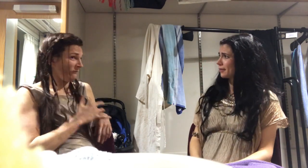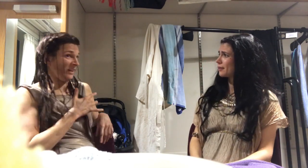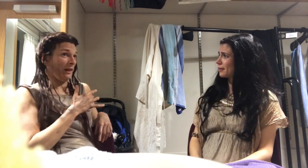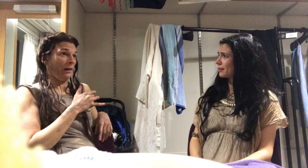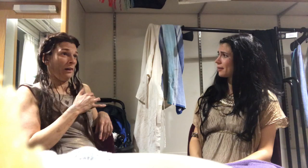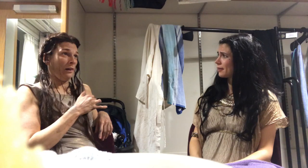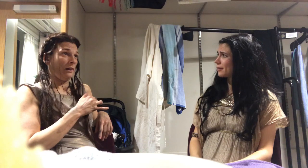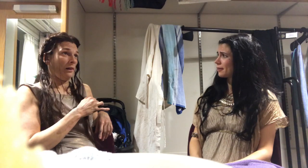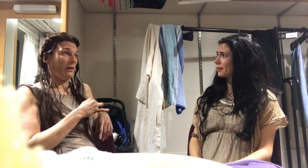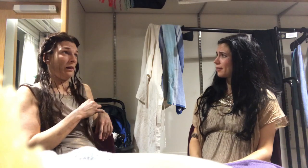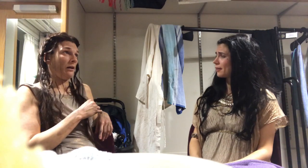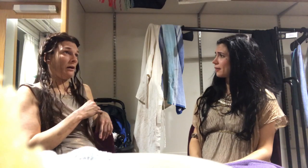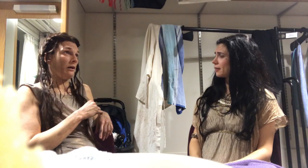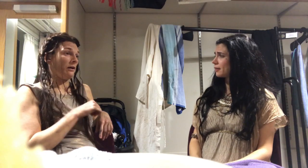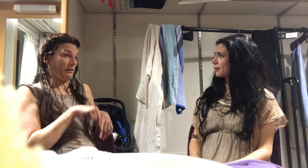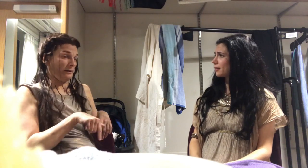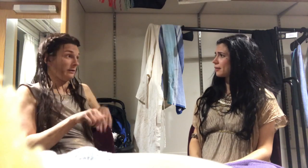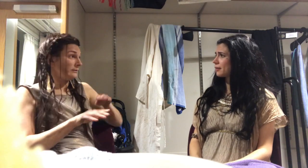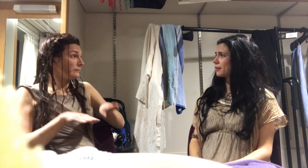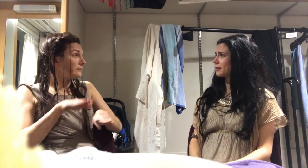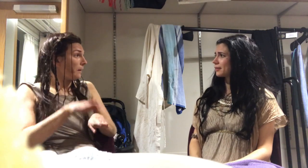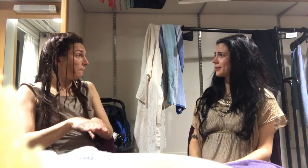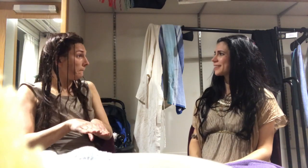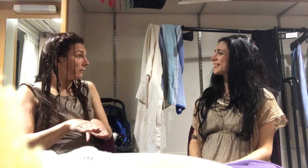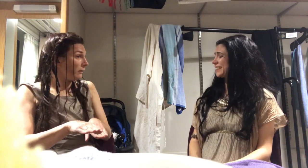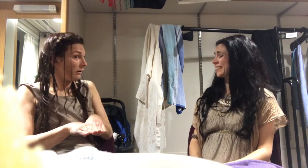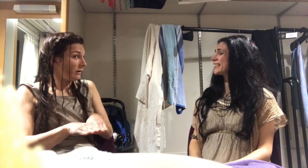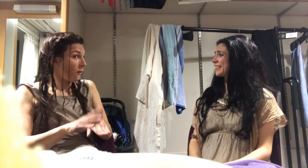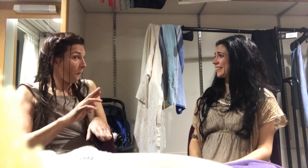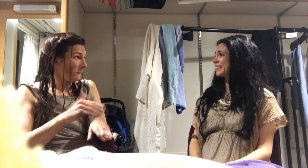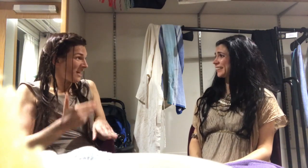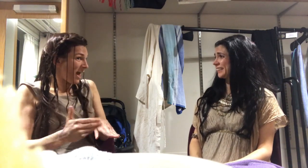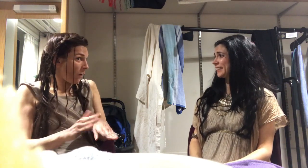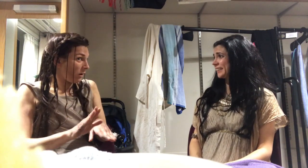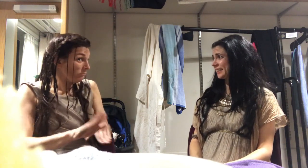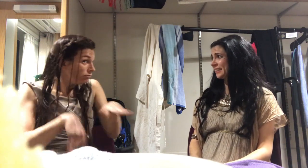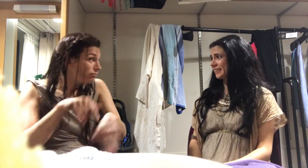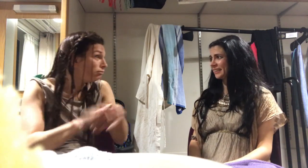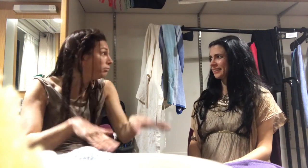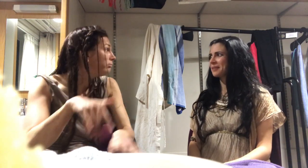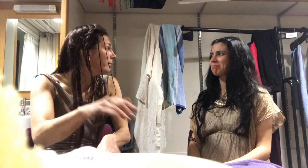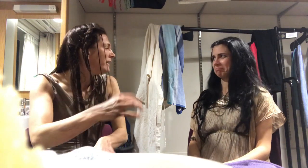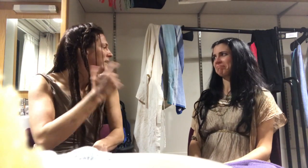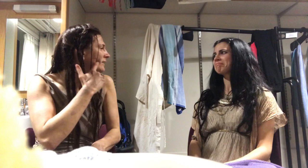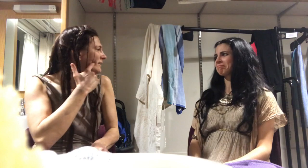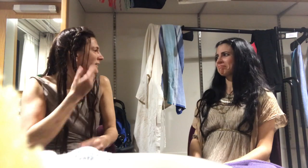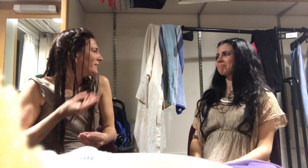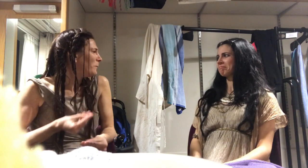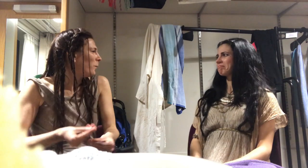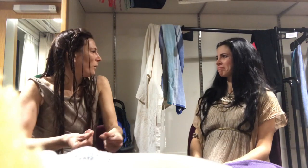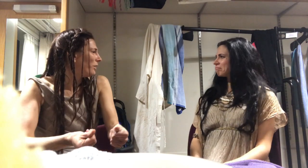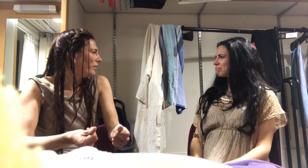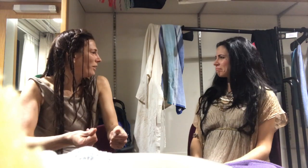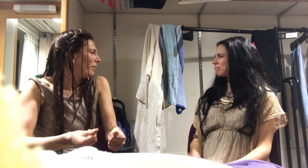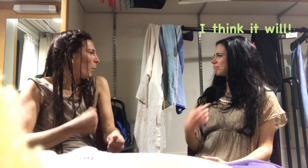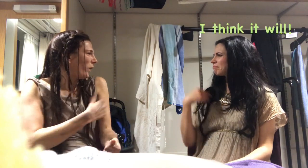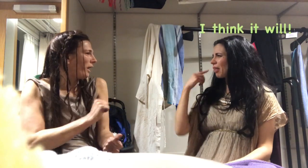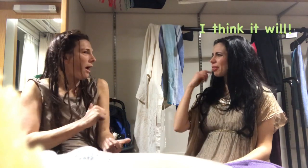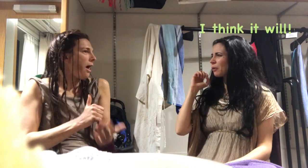It feels like, the RSC has made their first step hopefully from now on, they will be running! As the process will get easier and smoother as they go on